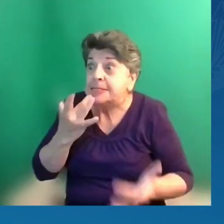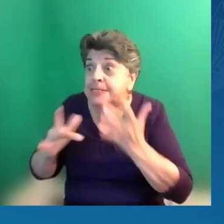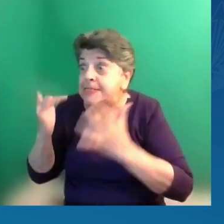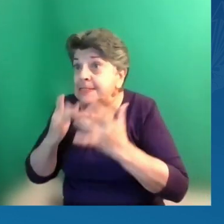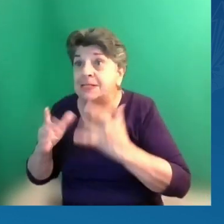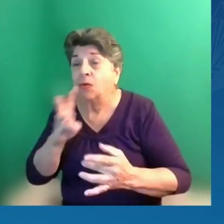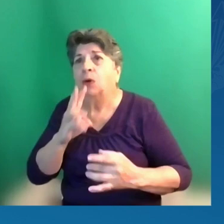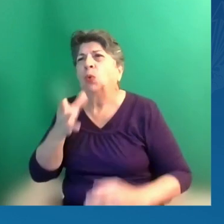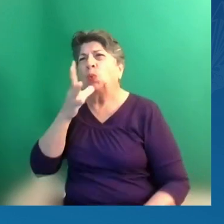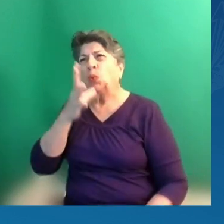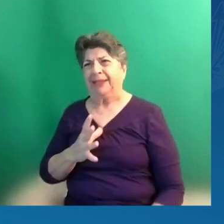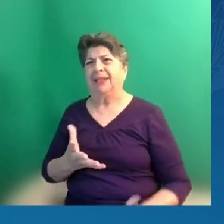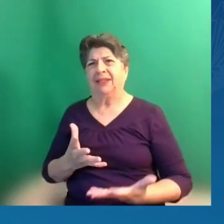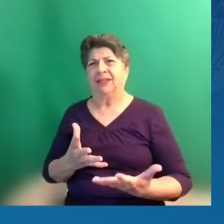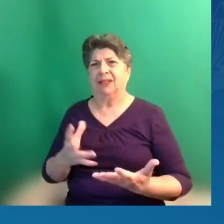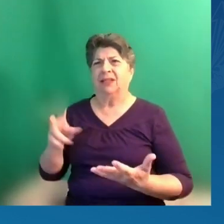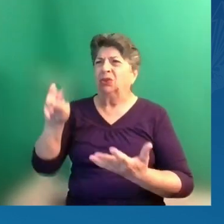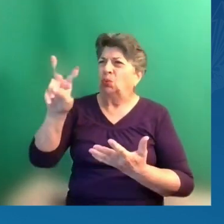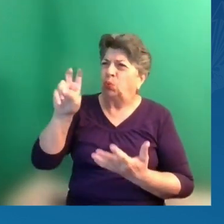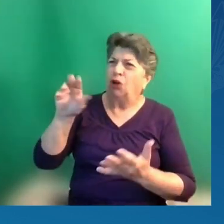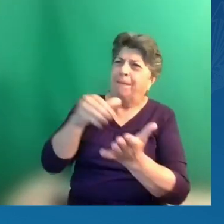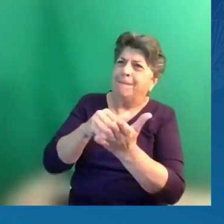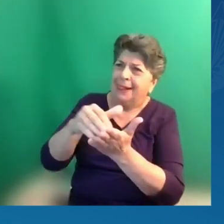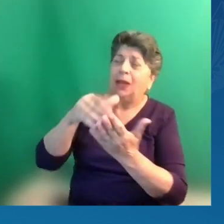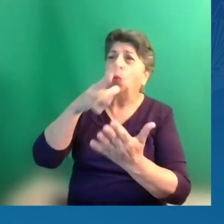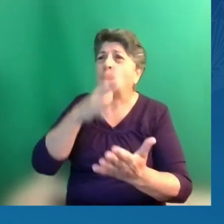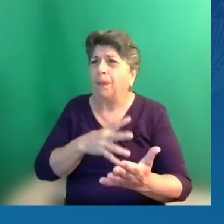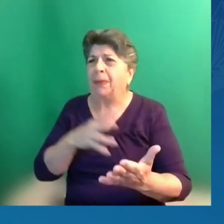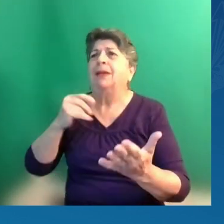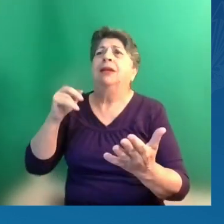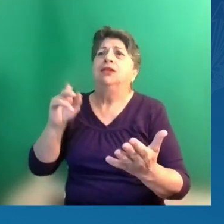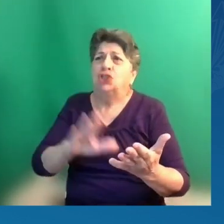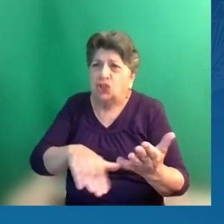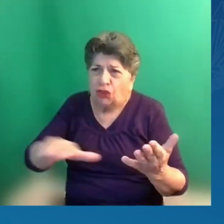200 million hours a day -- gathering water.